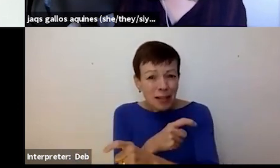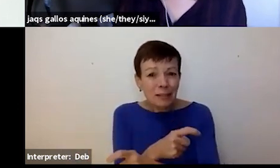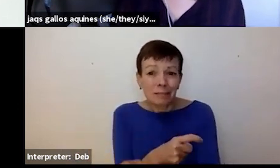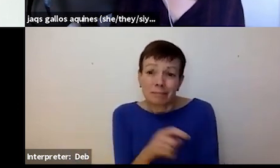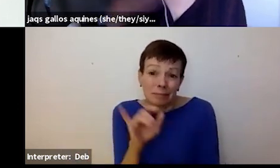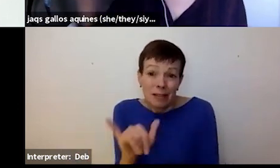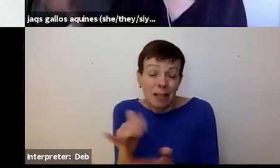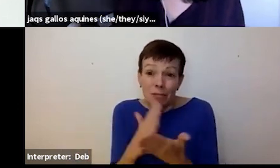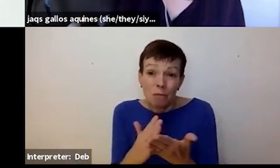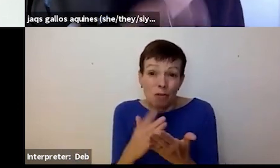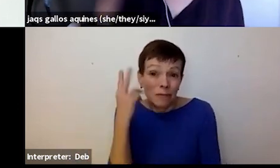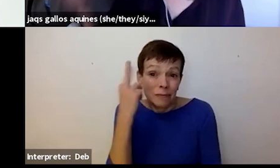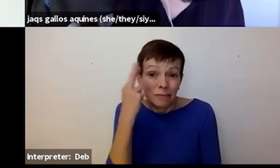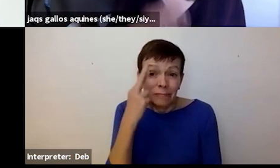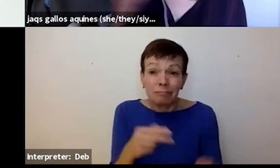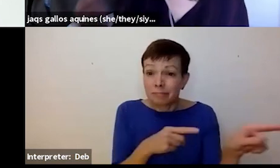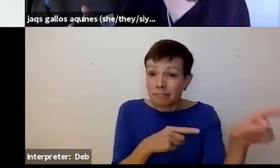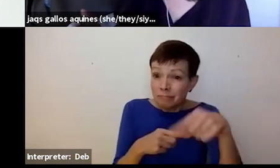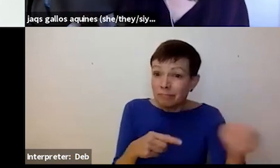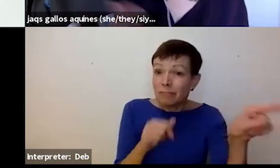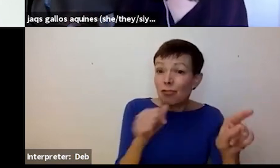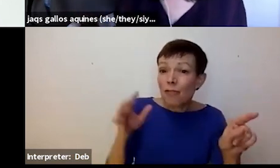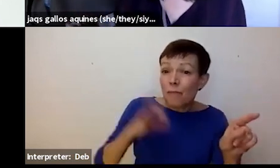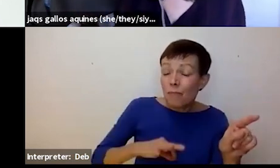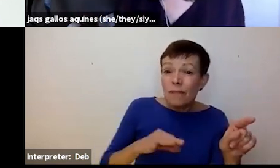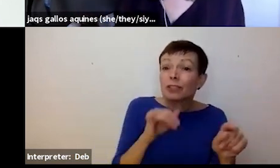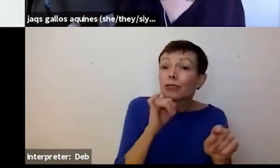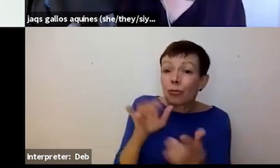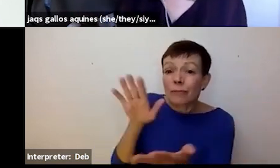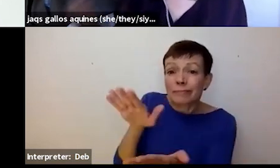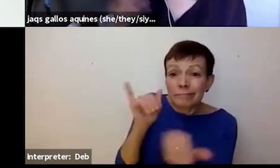industrial complex feeds itself in a way where we're always looking at scarcity. But if you have